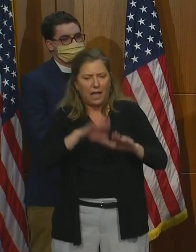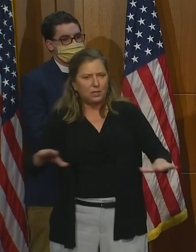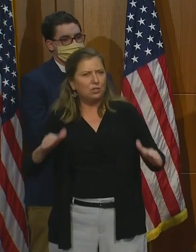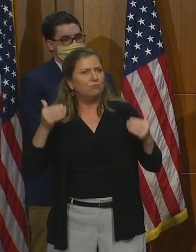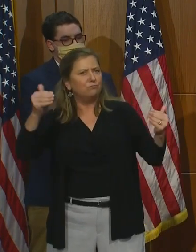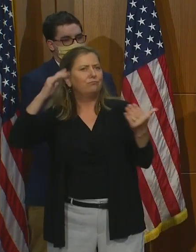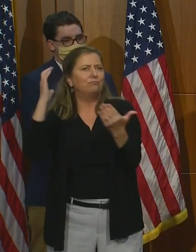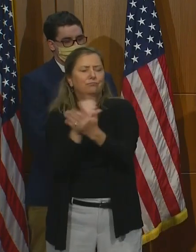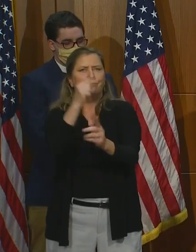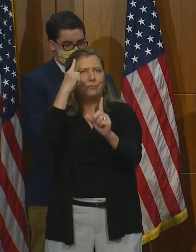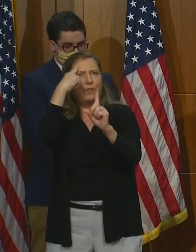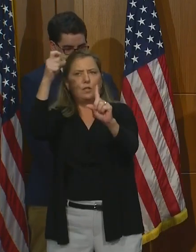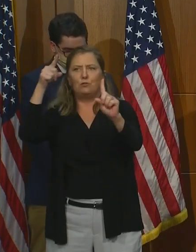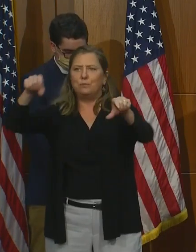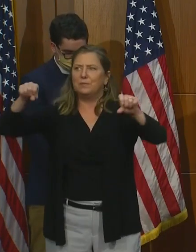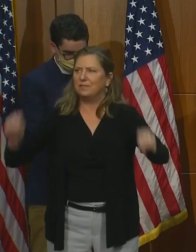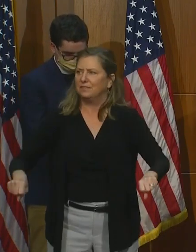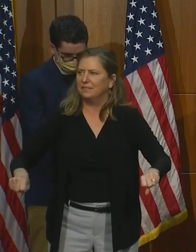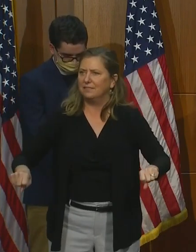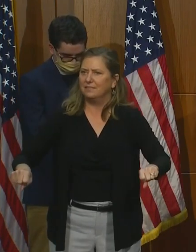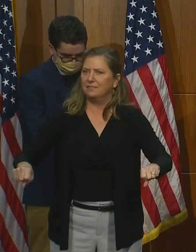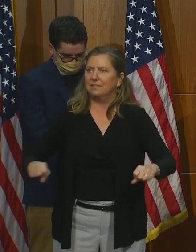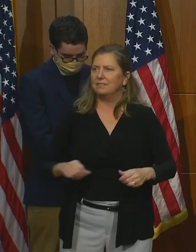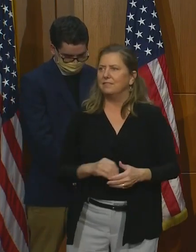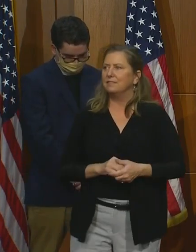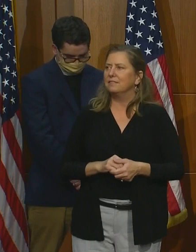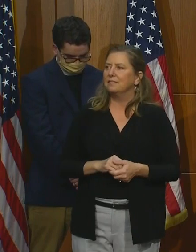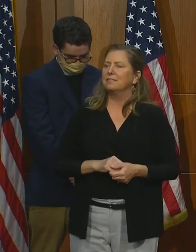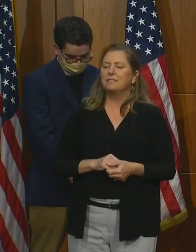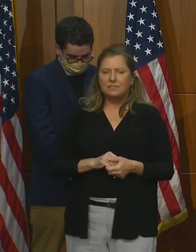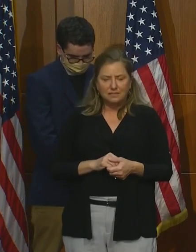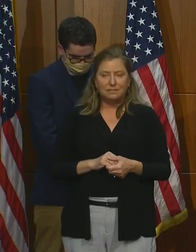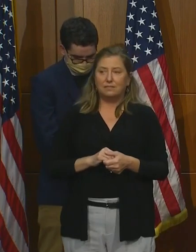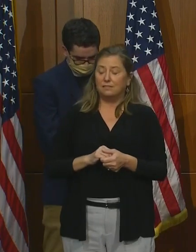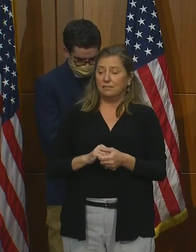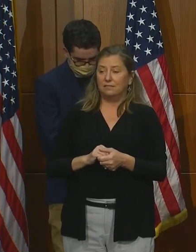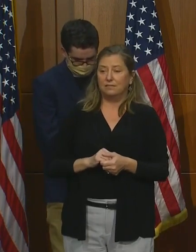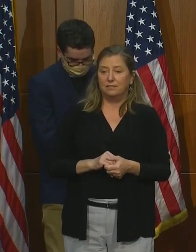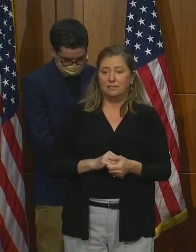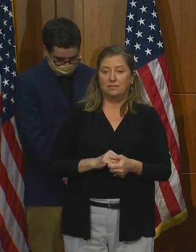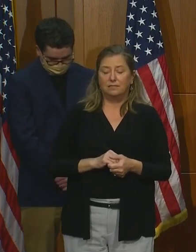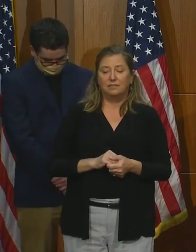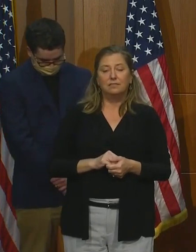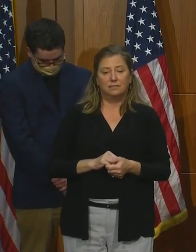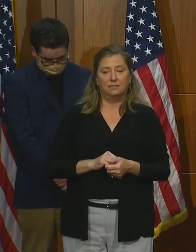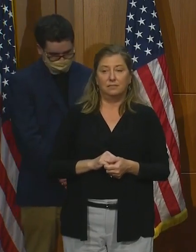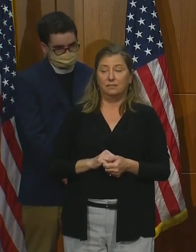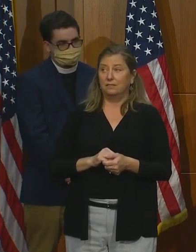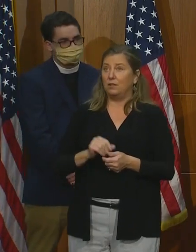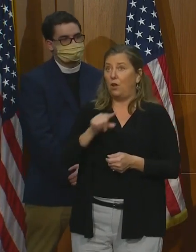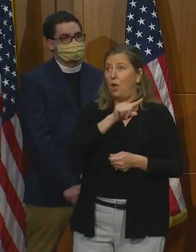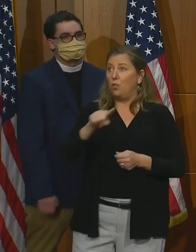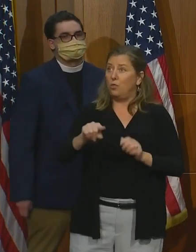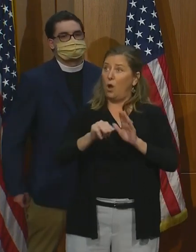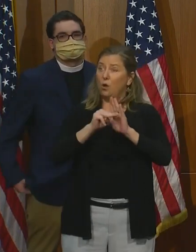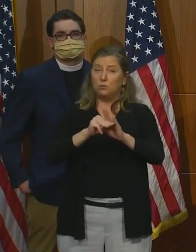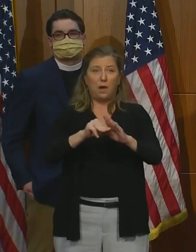THAT HINDER THE DREAMS OF BLACK CHILDREN IN OUR COMMUNITY. IN